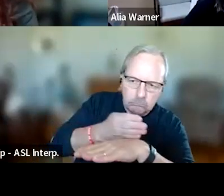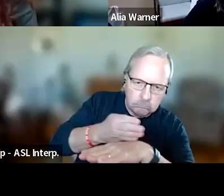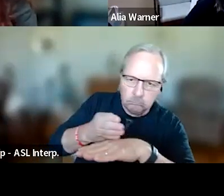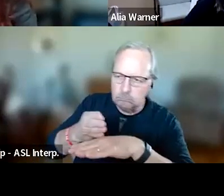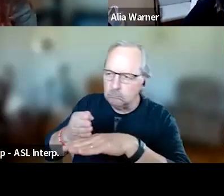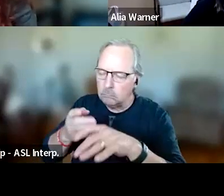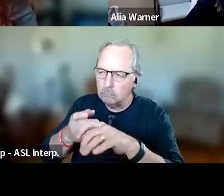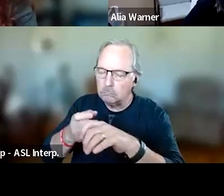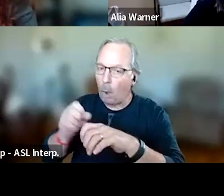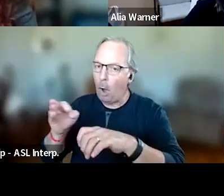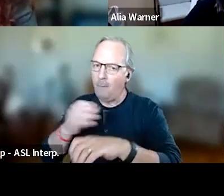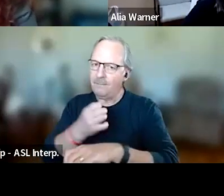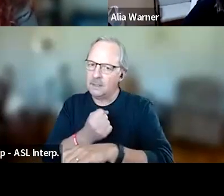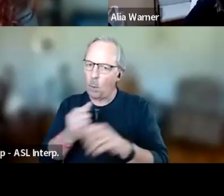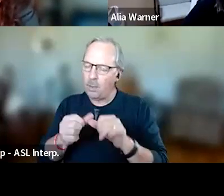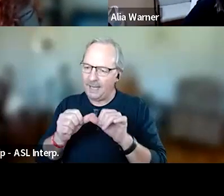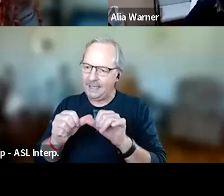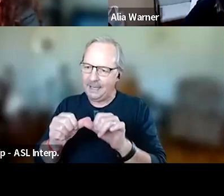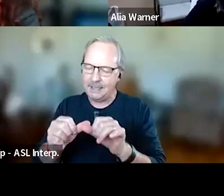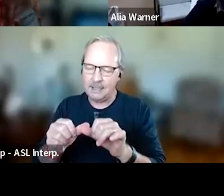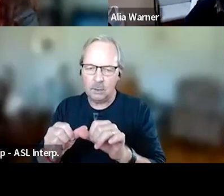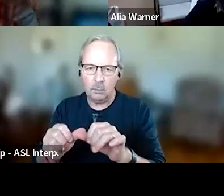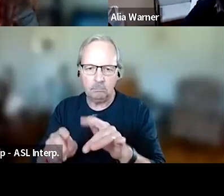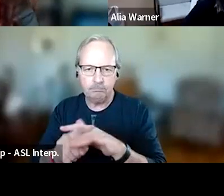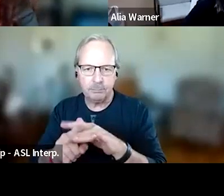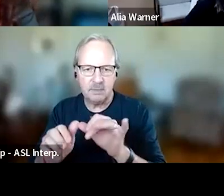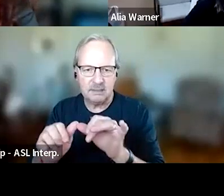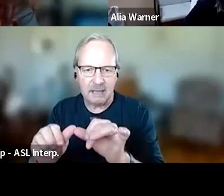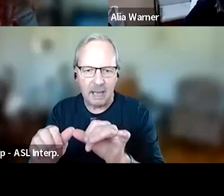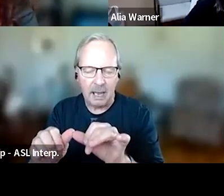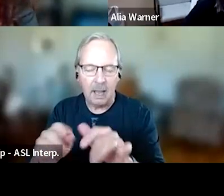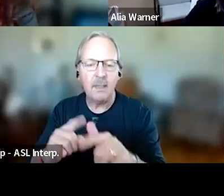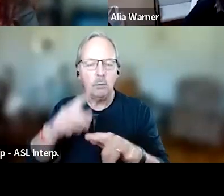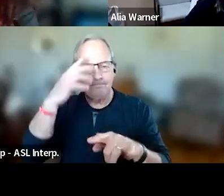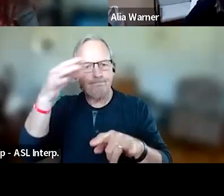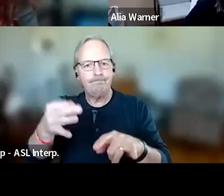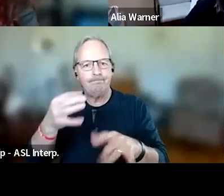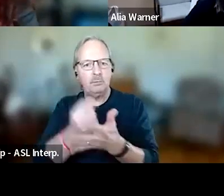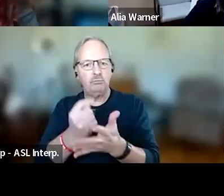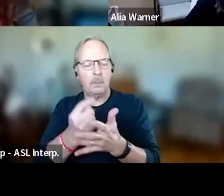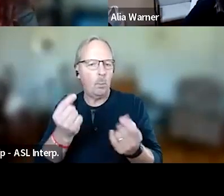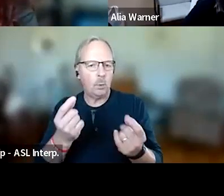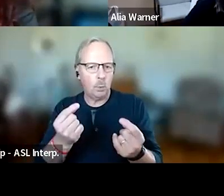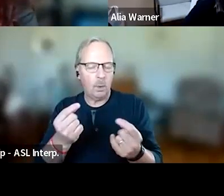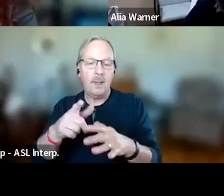they continuing to be present? And then you can make that decision about adding treatment. And then you can also make like long-term decisions about,